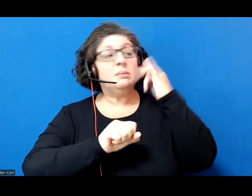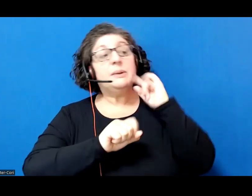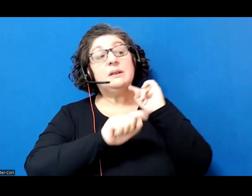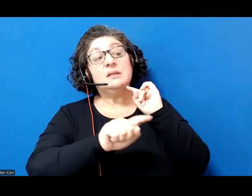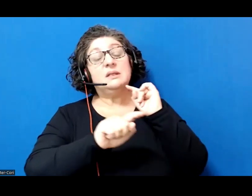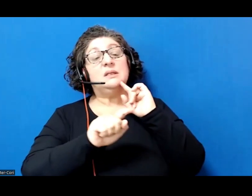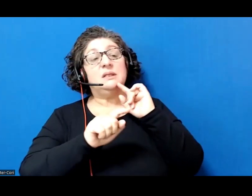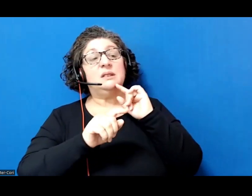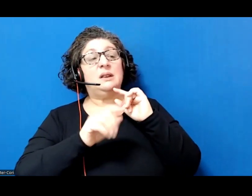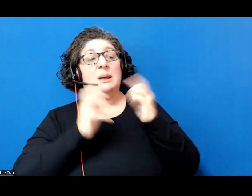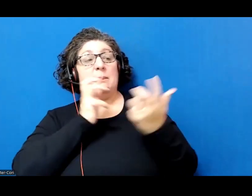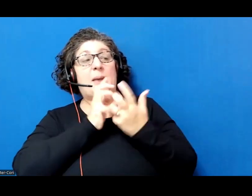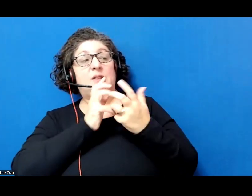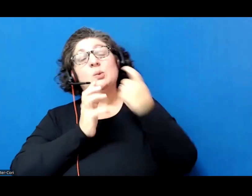echoes something said in Dobbs case.